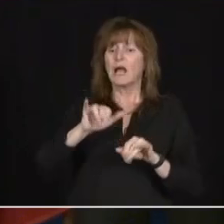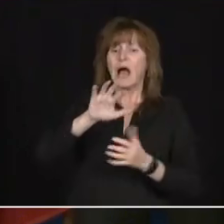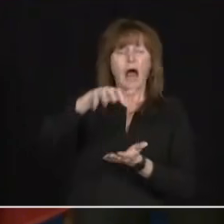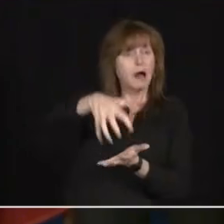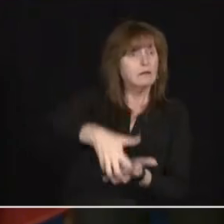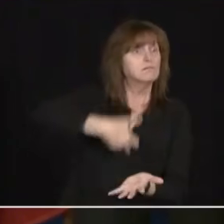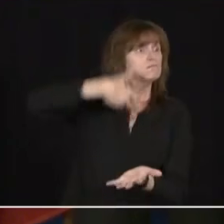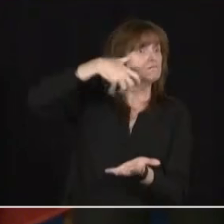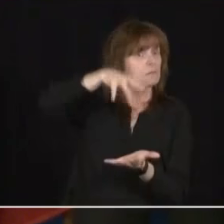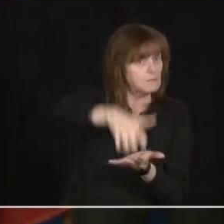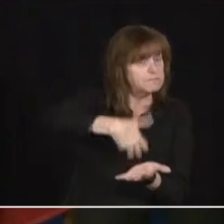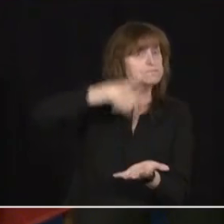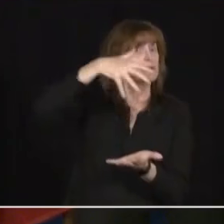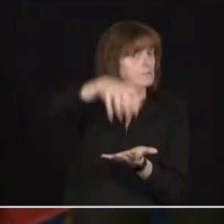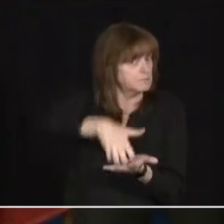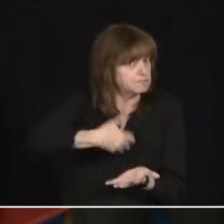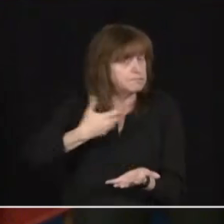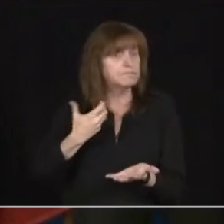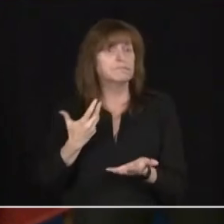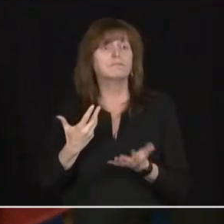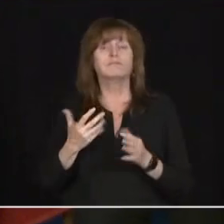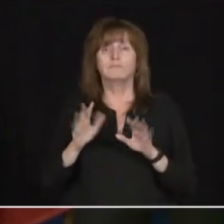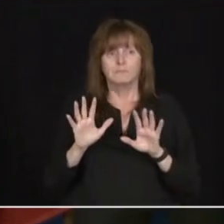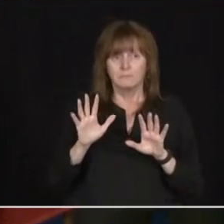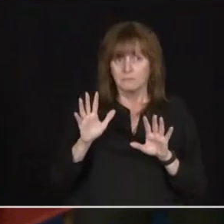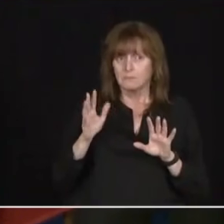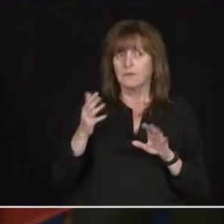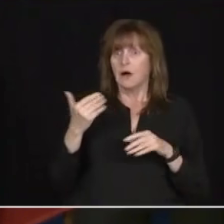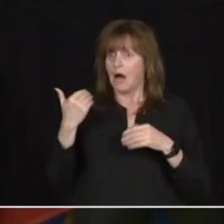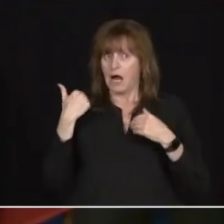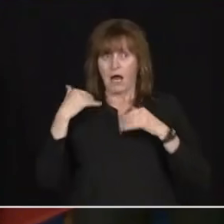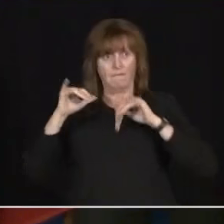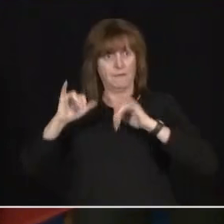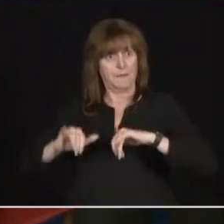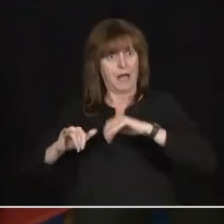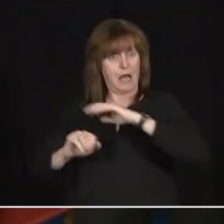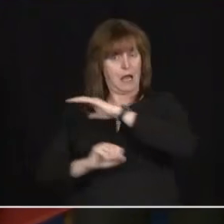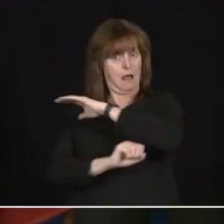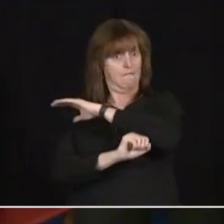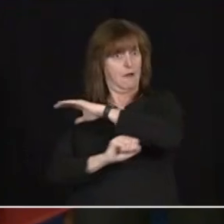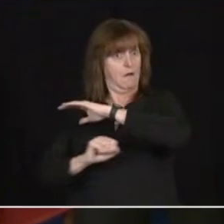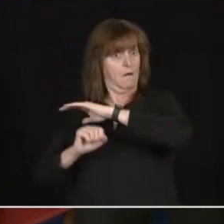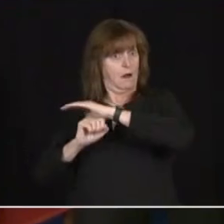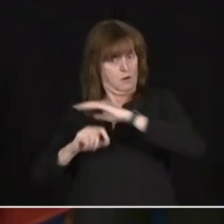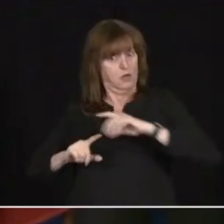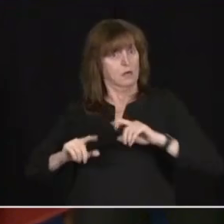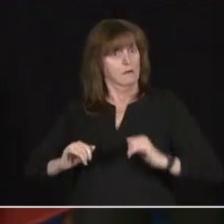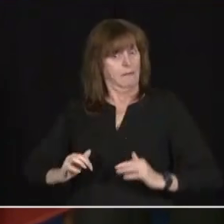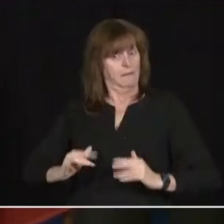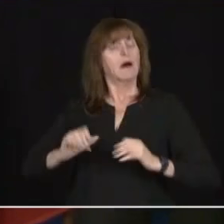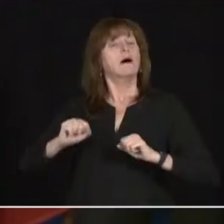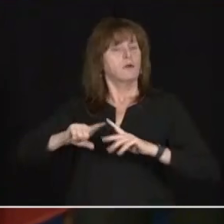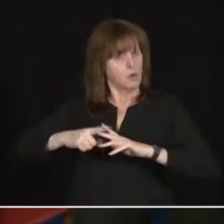projects can continue. So we can keep adding more housing and creating more